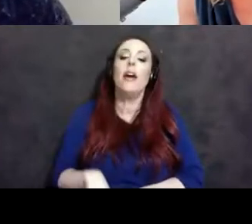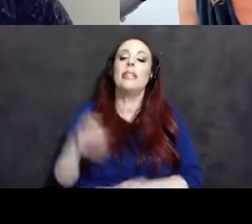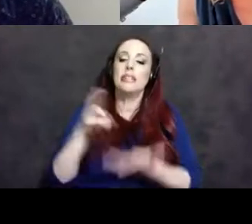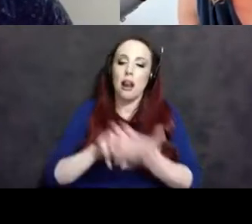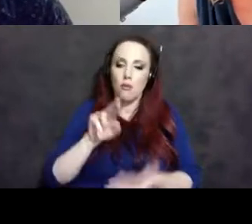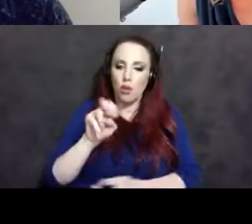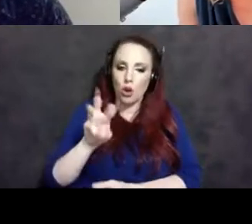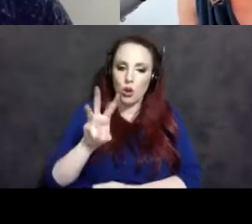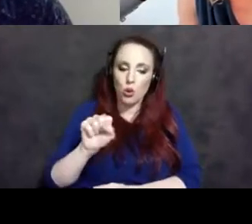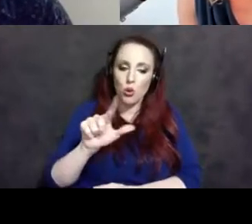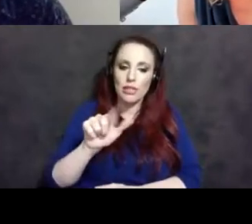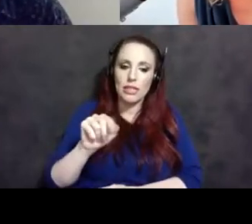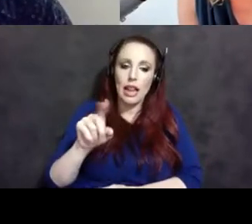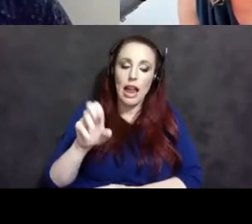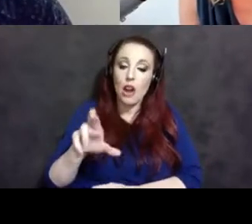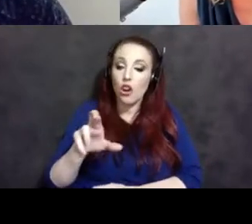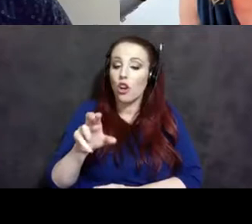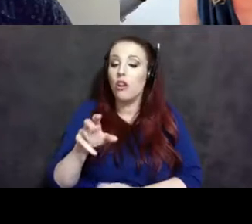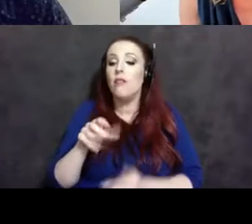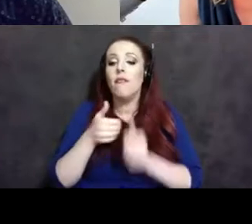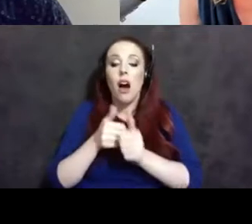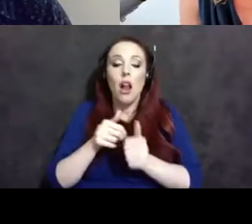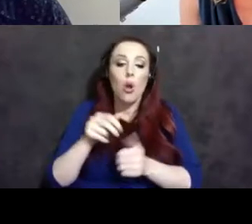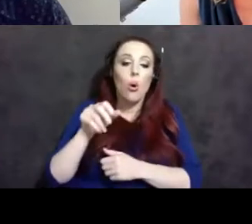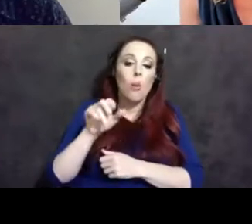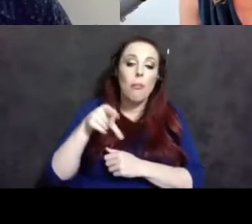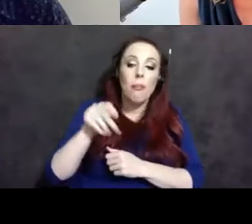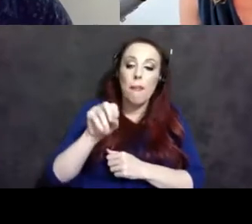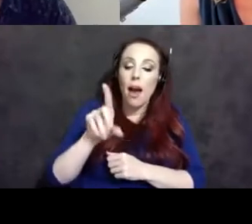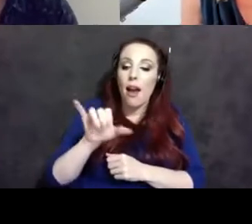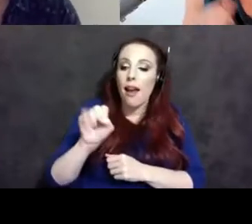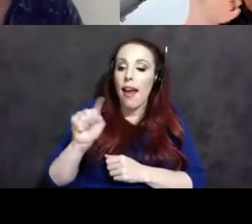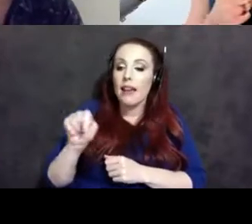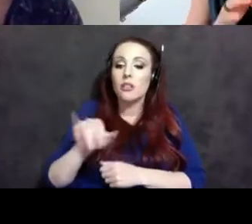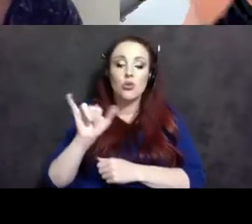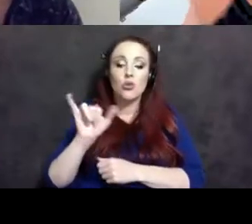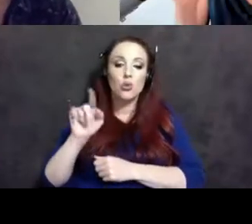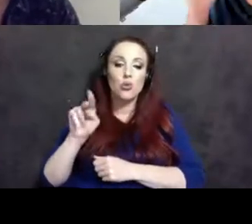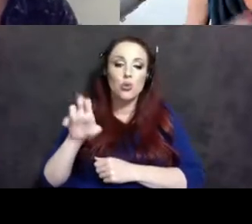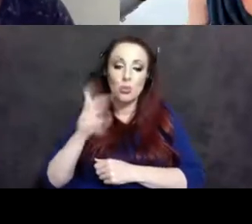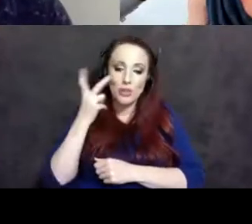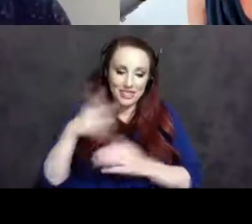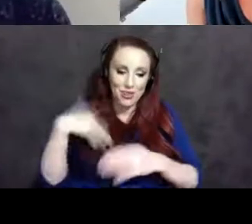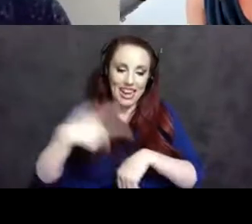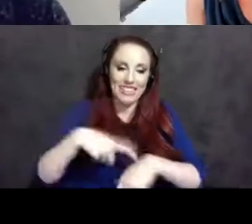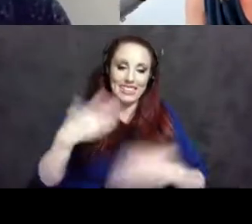And subscribe to the podcast and YouTube channel. And we'll see you next time. Thanks, everybody.